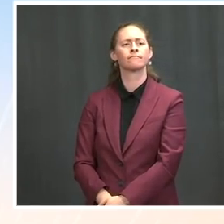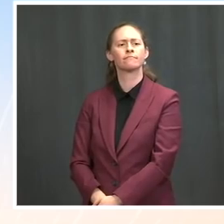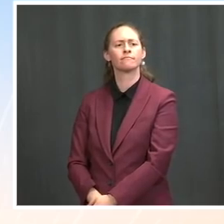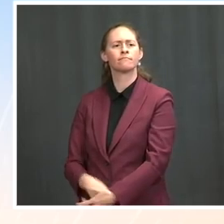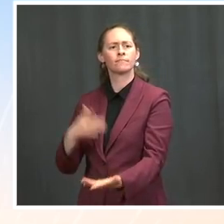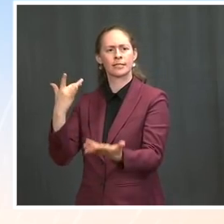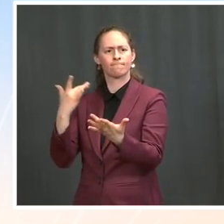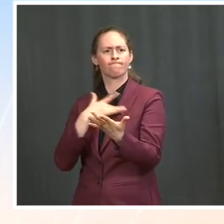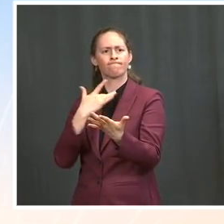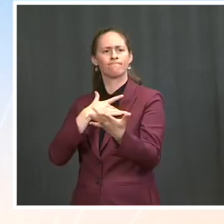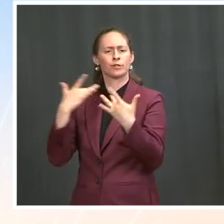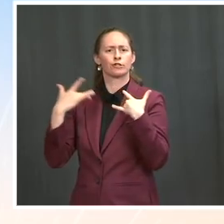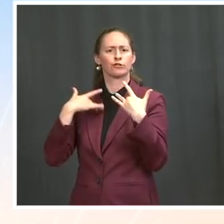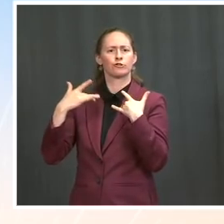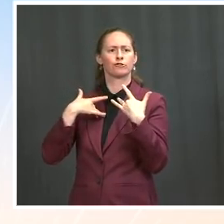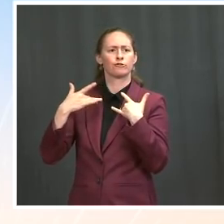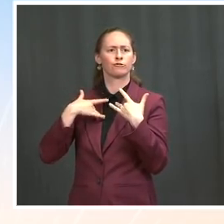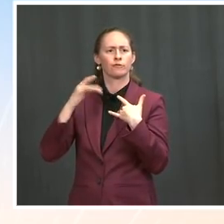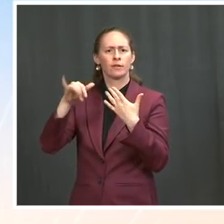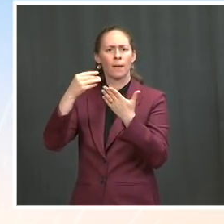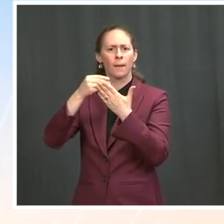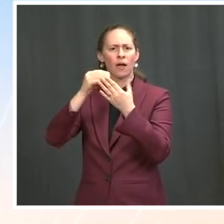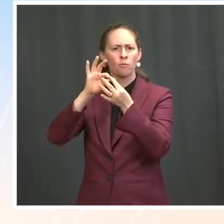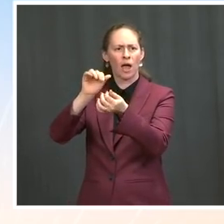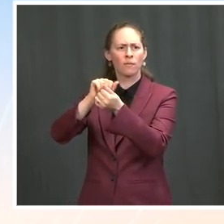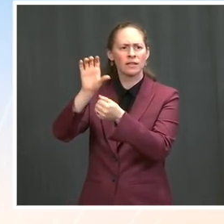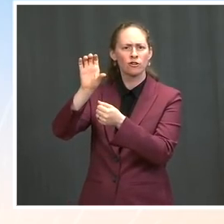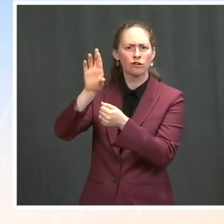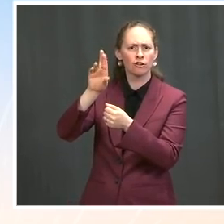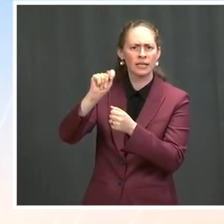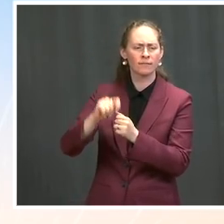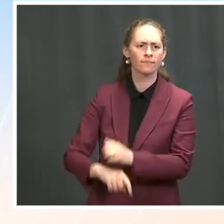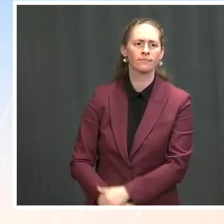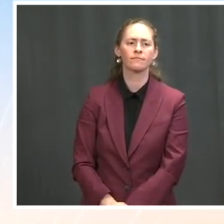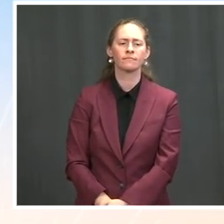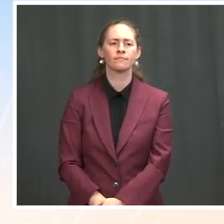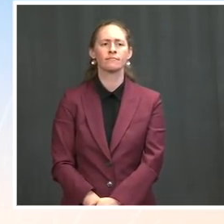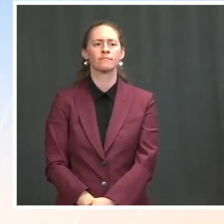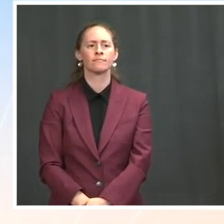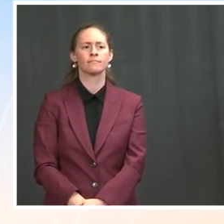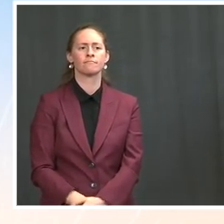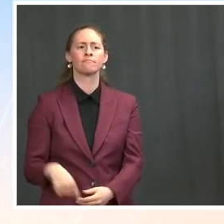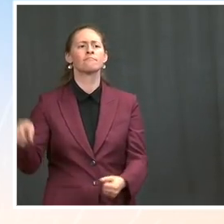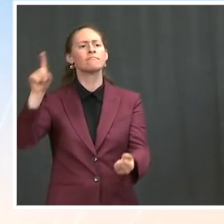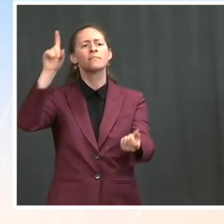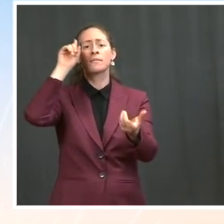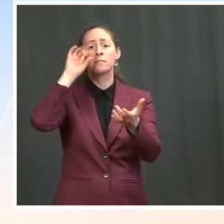Ms. Psaki: The President believes that this is a qualified nominee, one the Senate should move forward expeditiously,